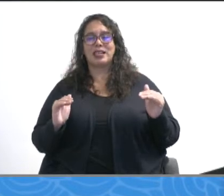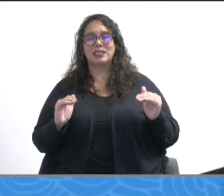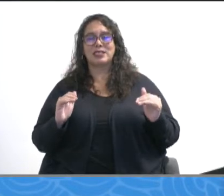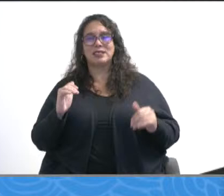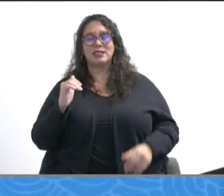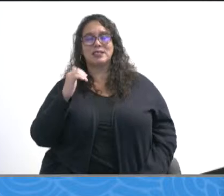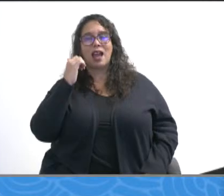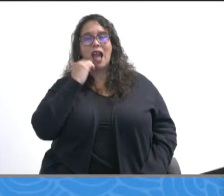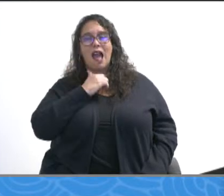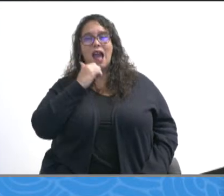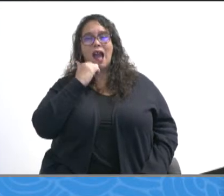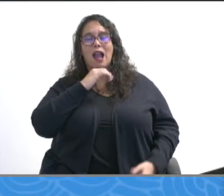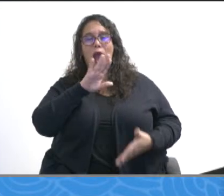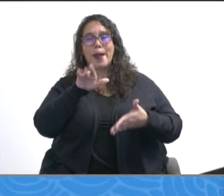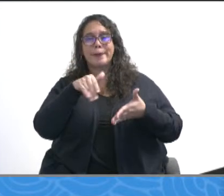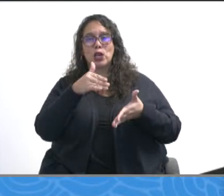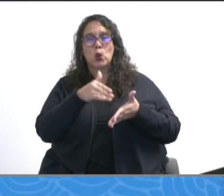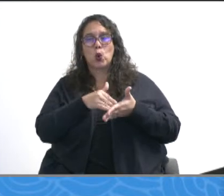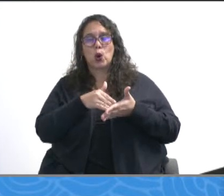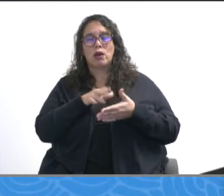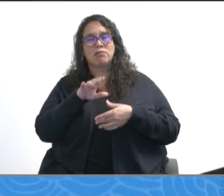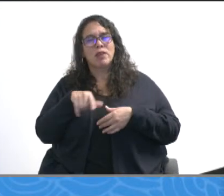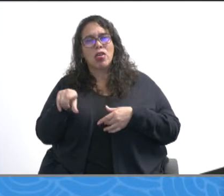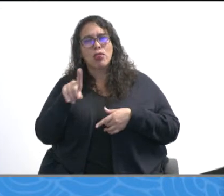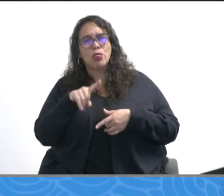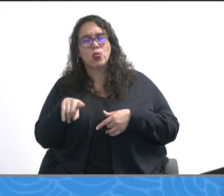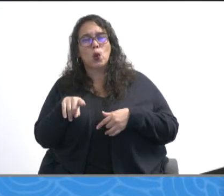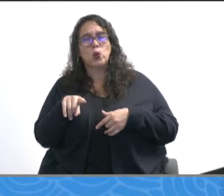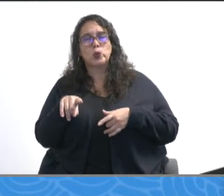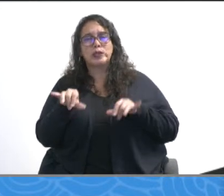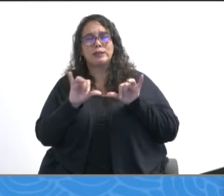Those metrics will be collected toward the end of the school year